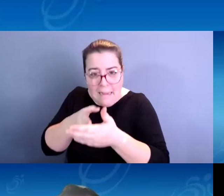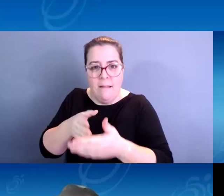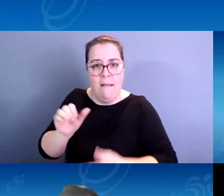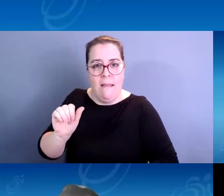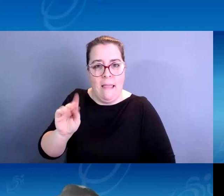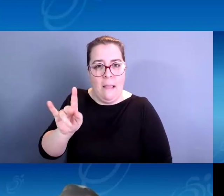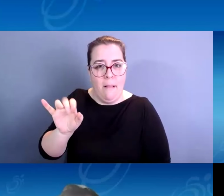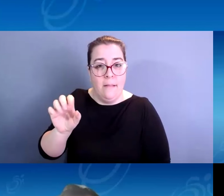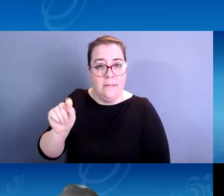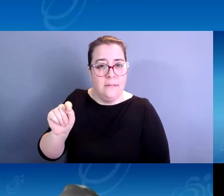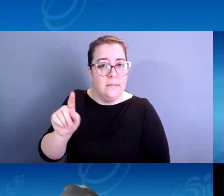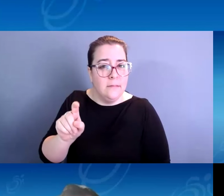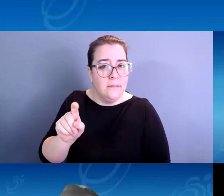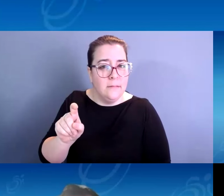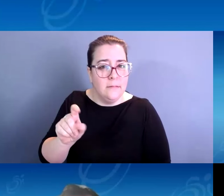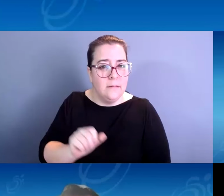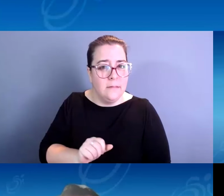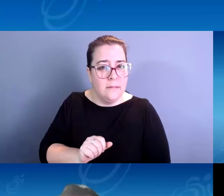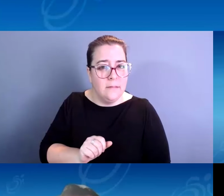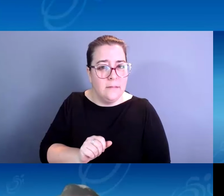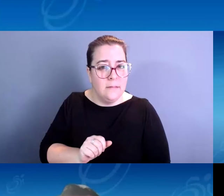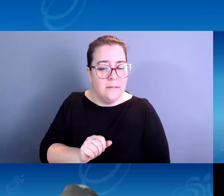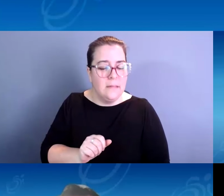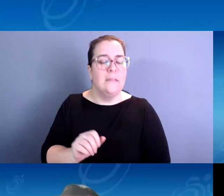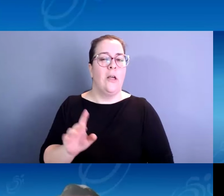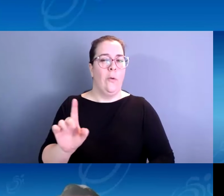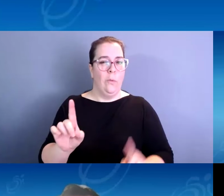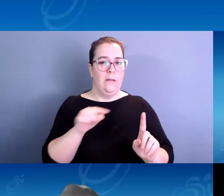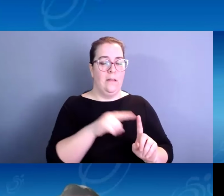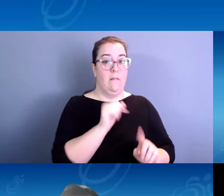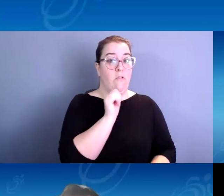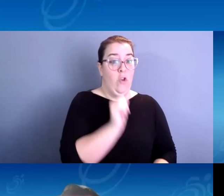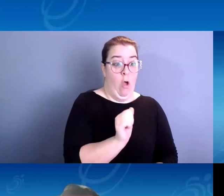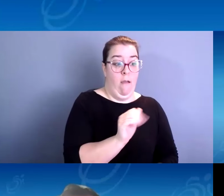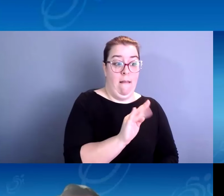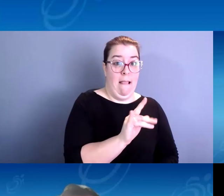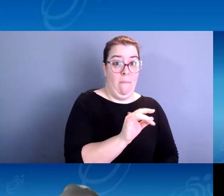Right. And so so here's the difference between being not ableist and being an anti ablest individual.